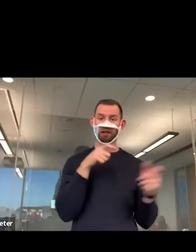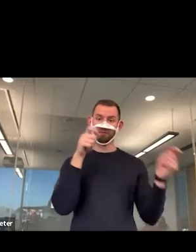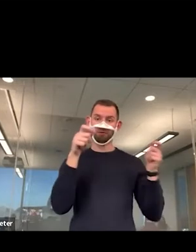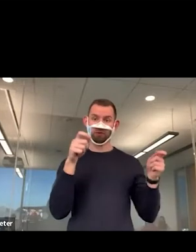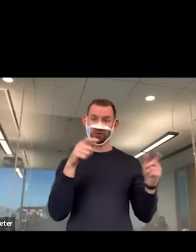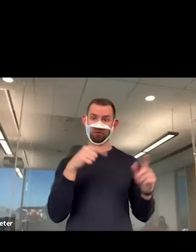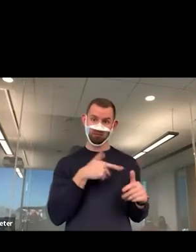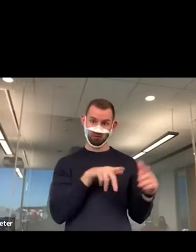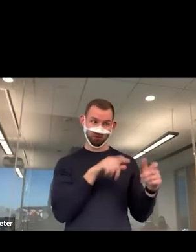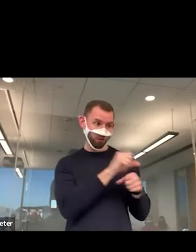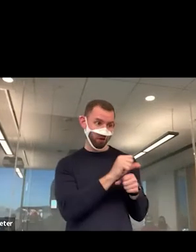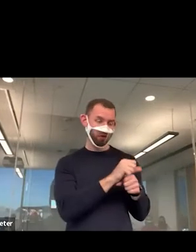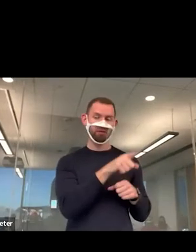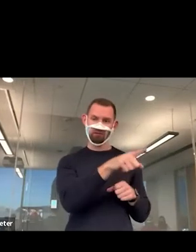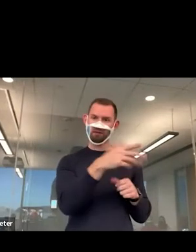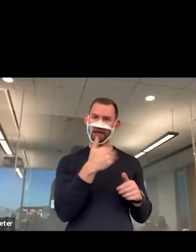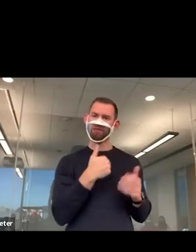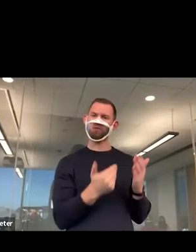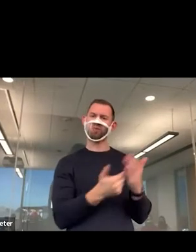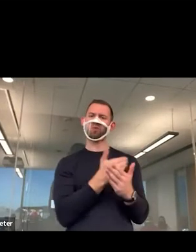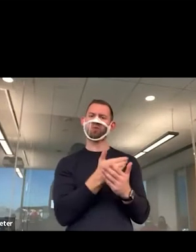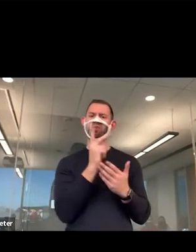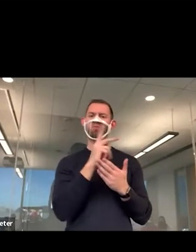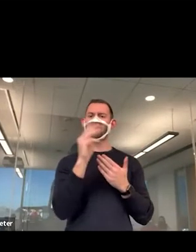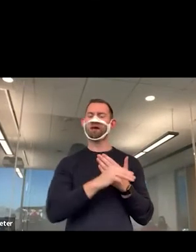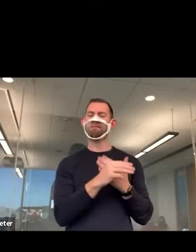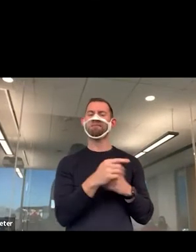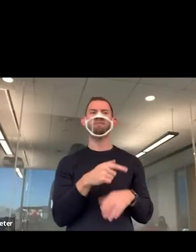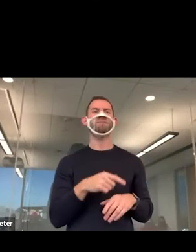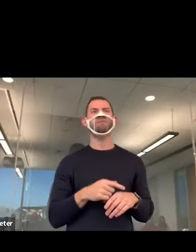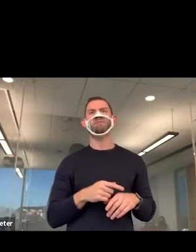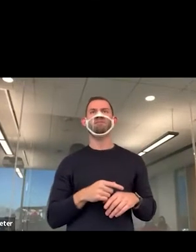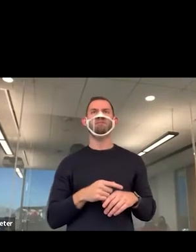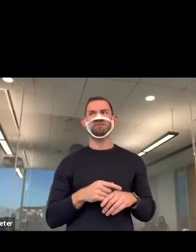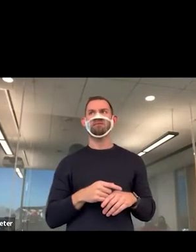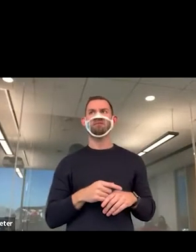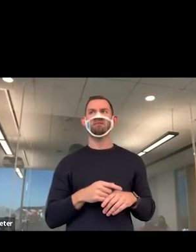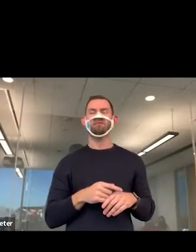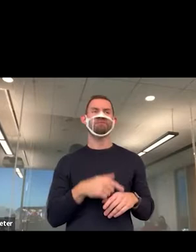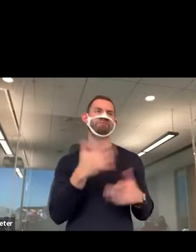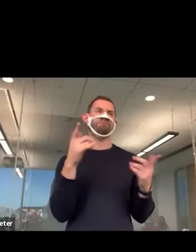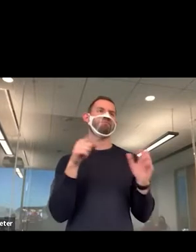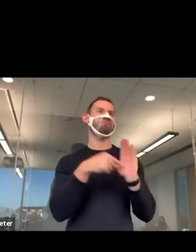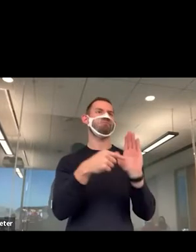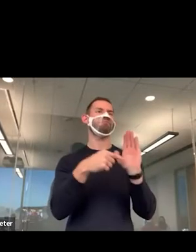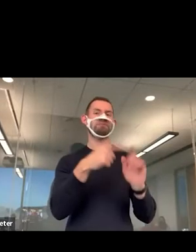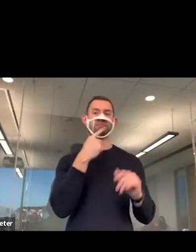like we're going to send all the engineers out to these different medical device manufacturers